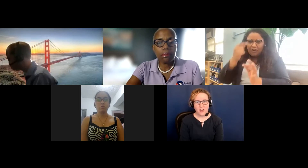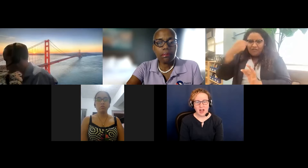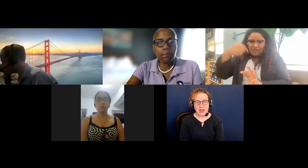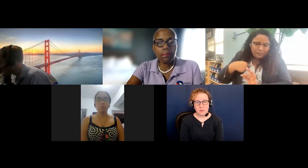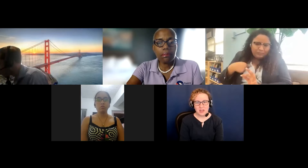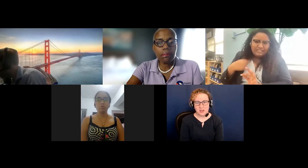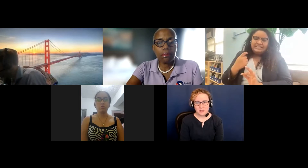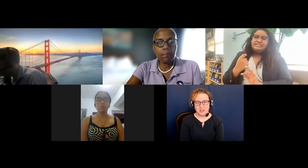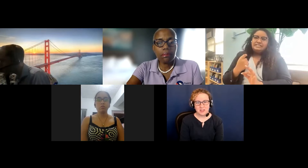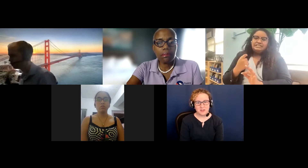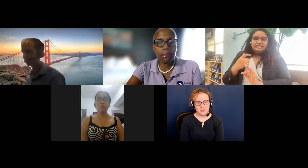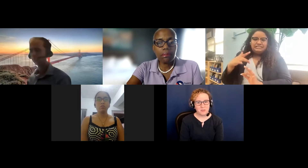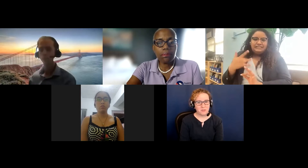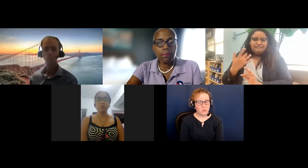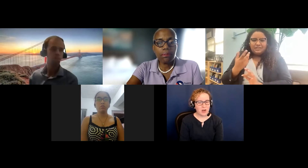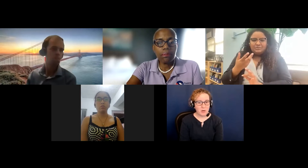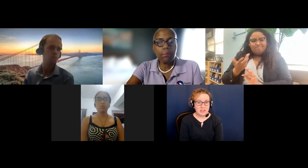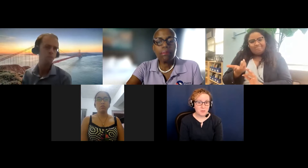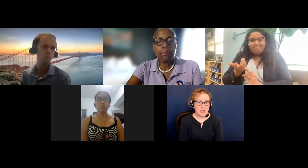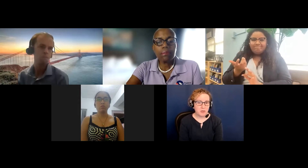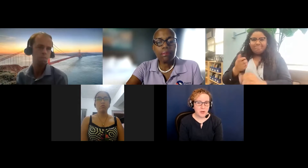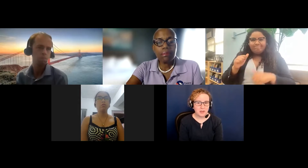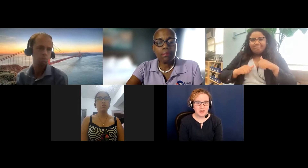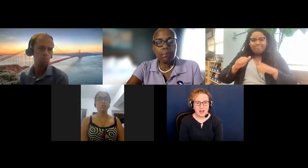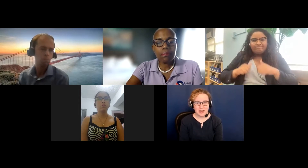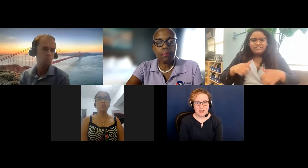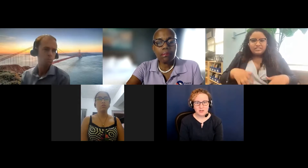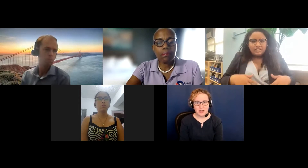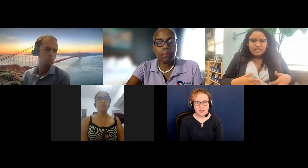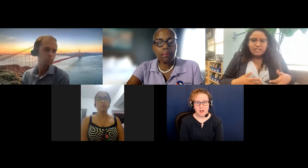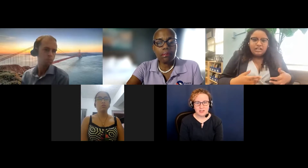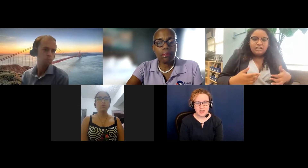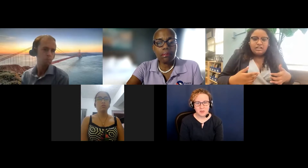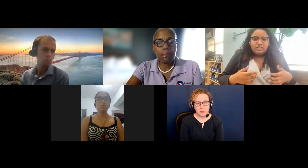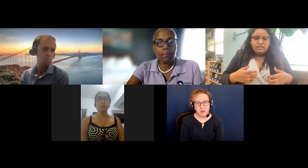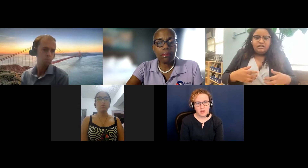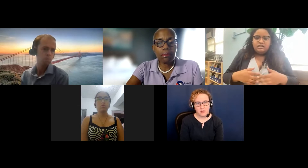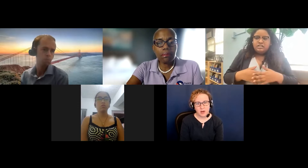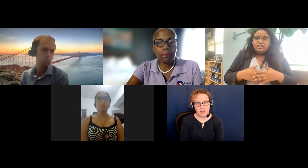I am used to - When I went to the Dominican Republic, I tried to contact people in other ways.